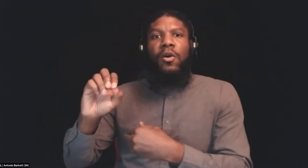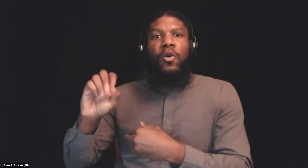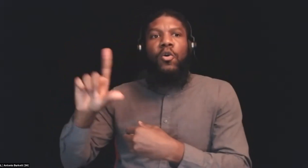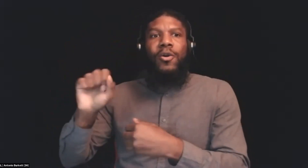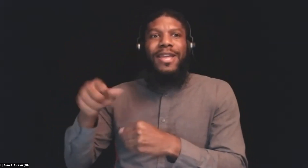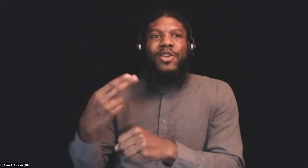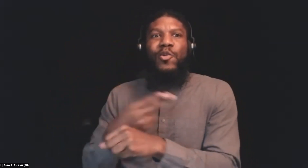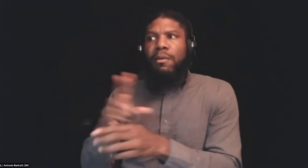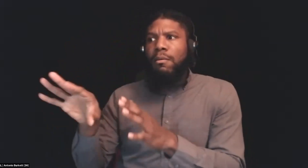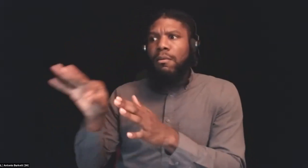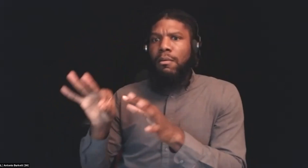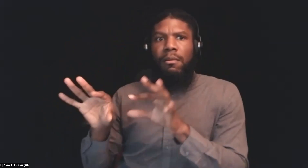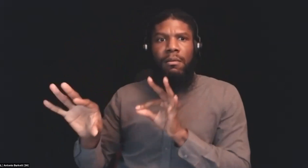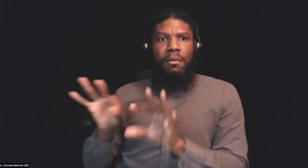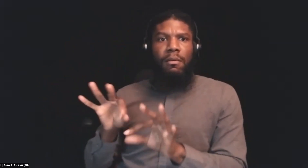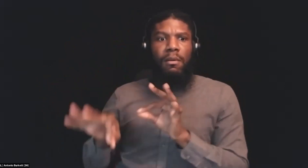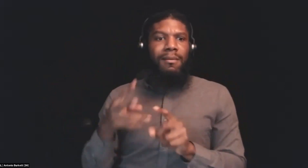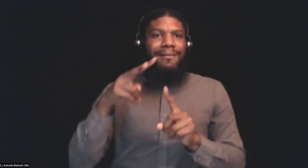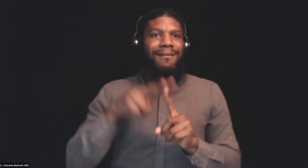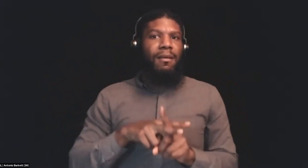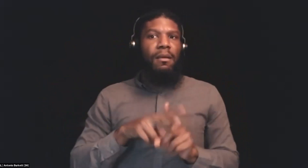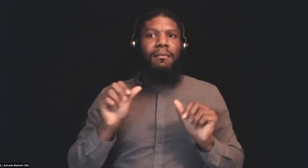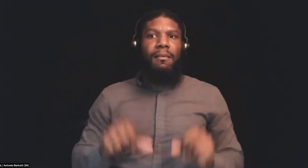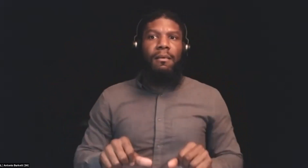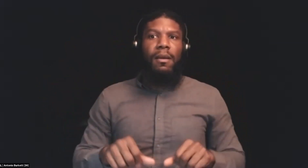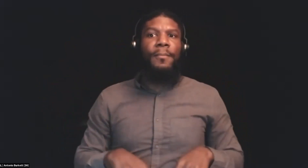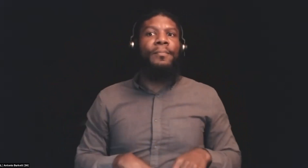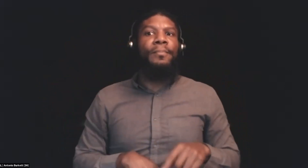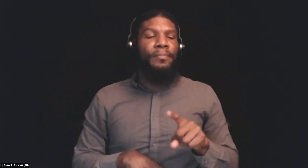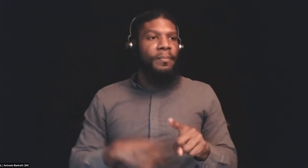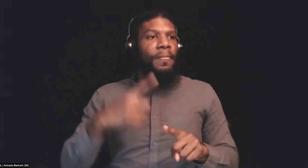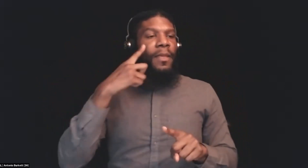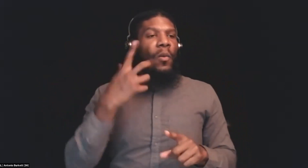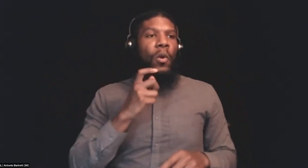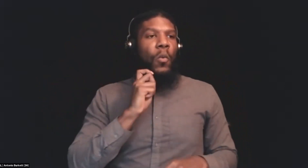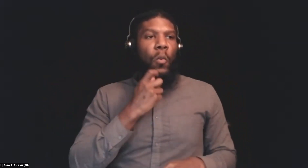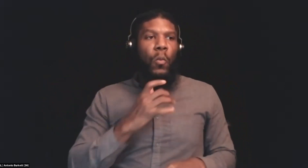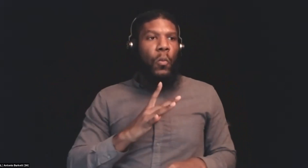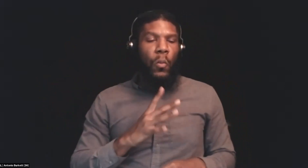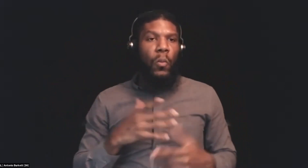that you said that's really cool is not just thinking about multimodal products, but what